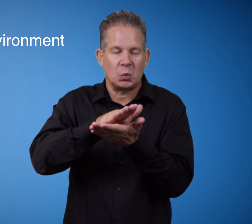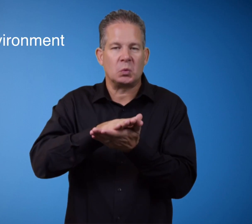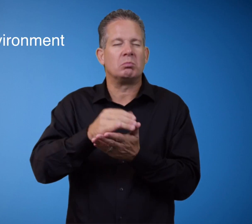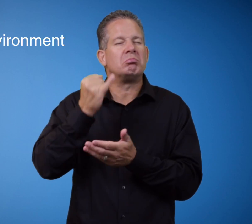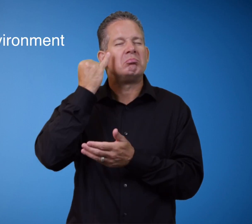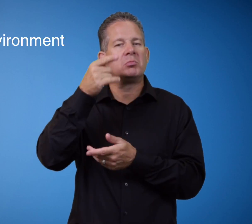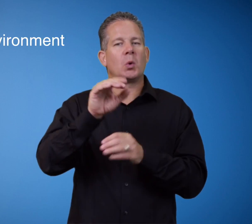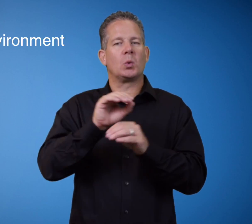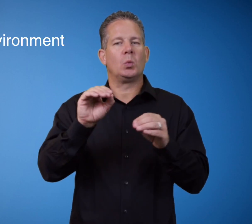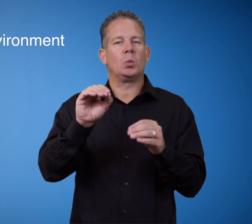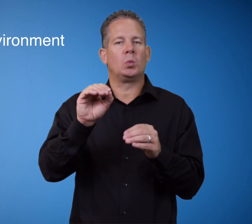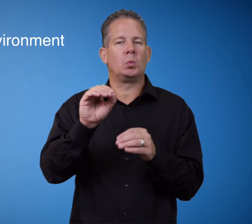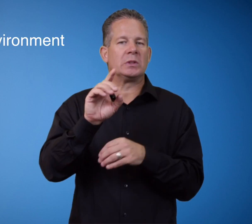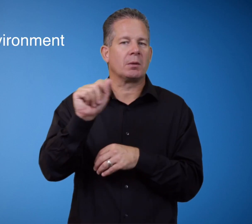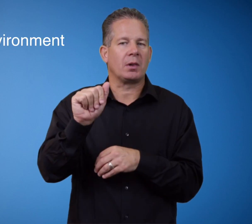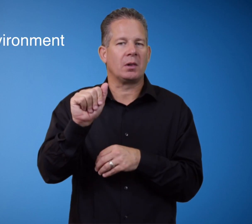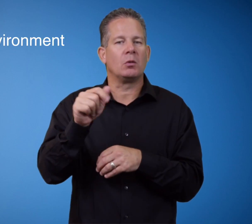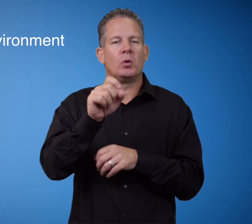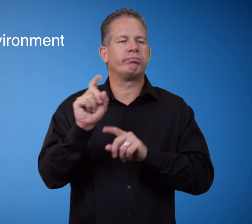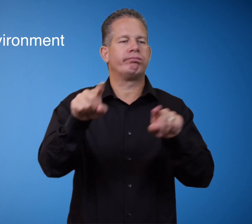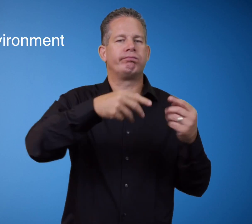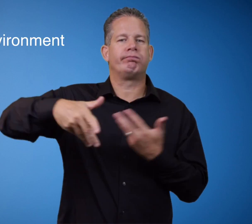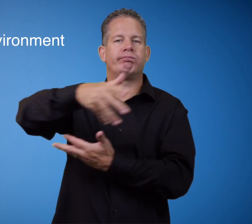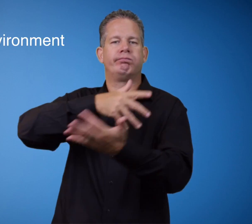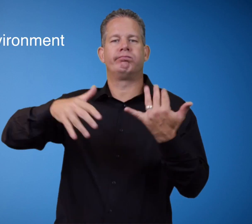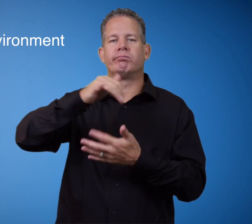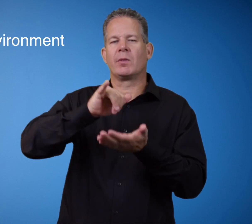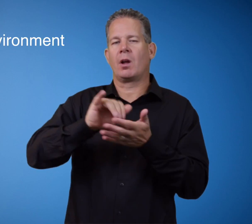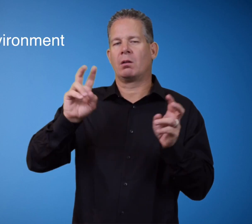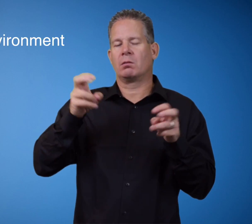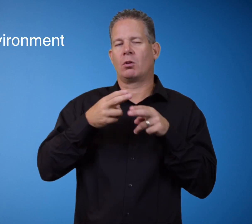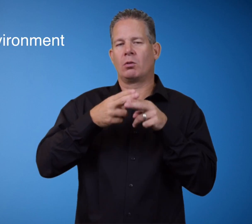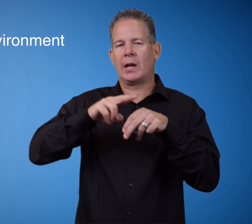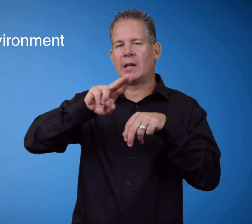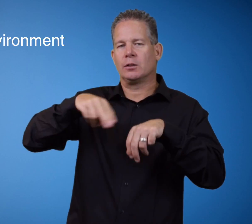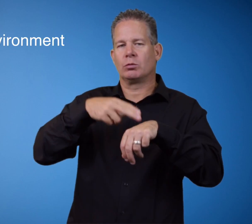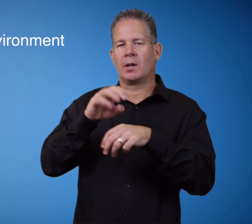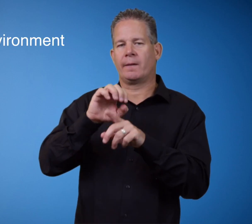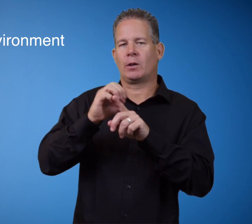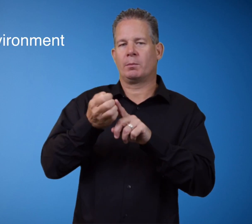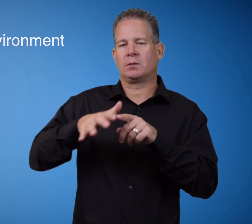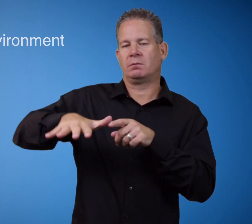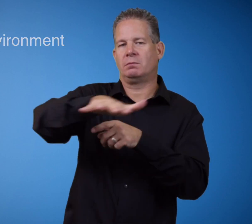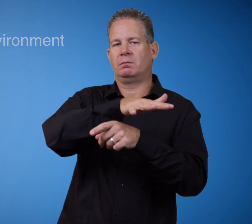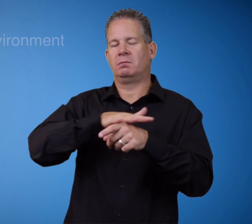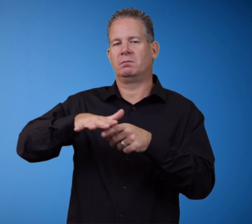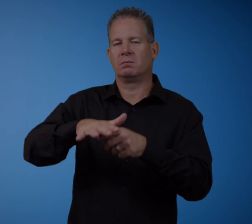It's places with people who do not have disabilities can interact with those that do. This is called the natural environment.